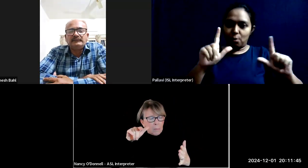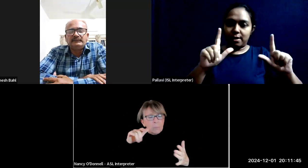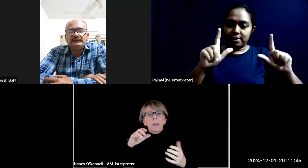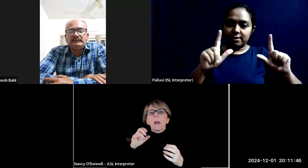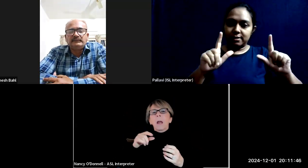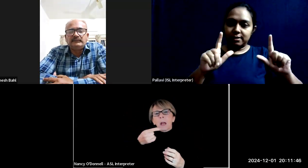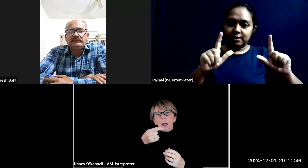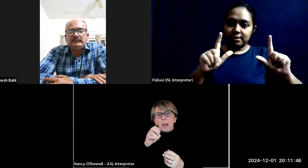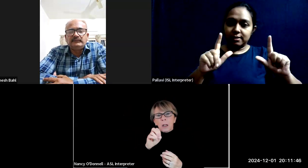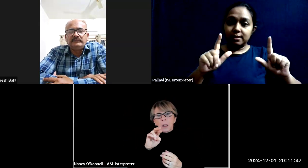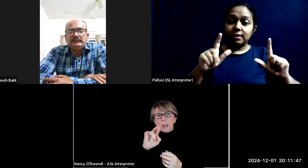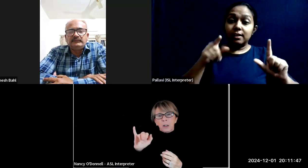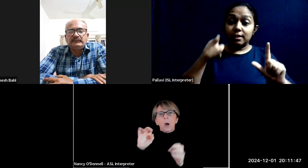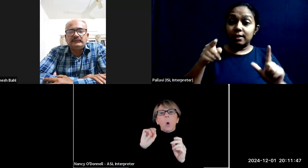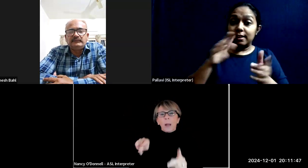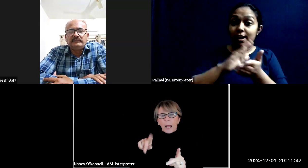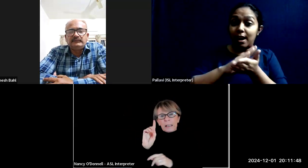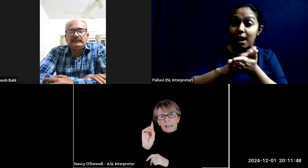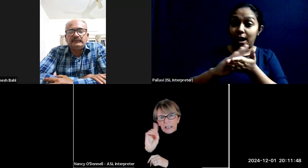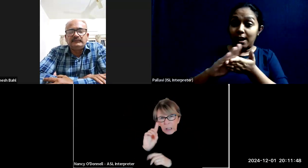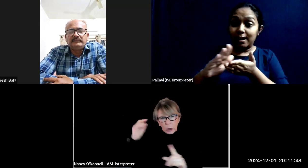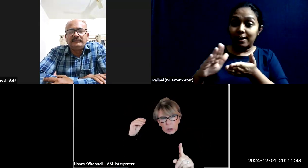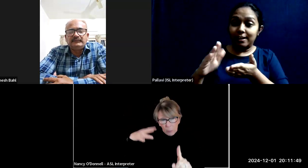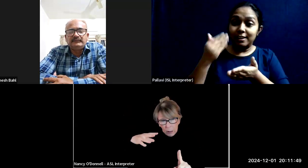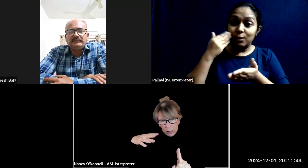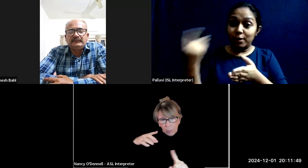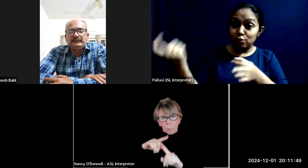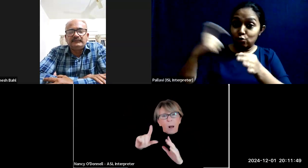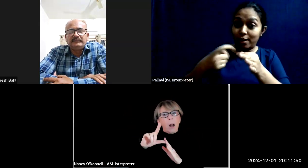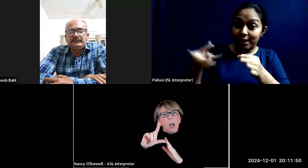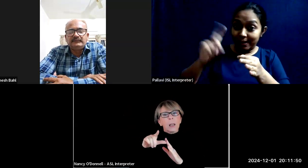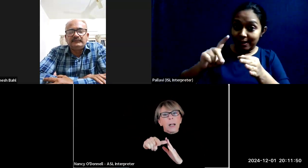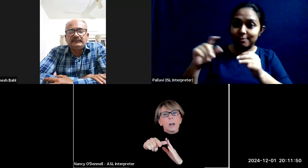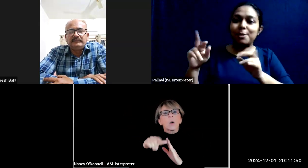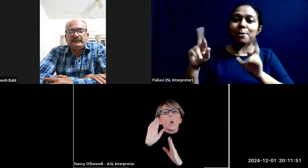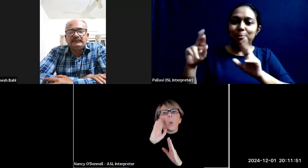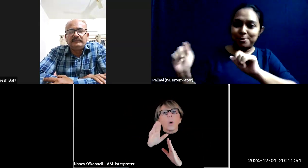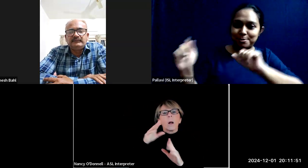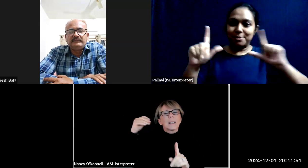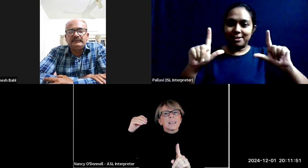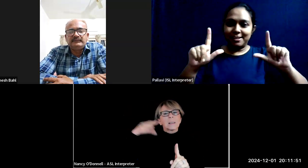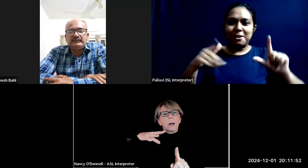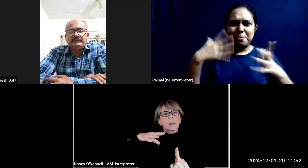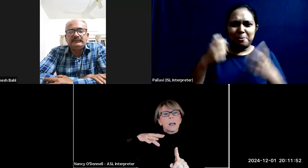When it's Hunny's turn, I'm going to spotlight you, Hunny. They have to see also how the founder looks like.